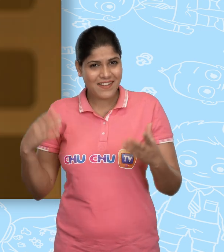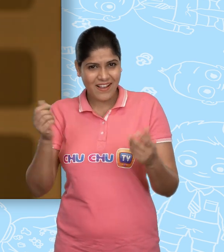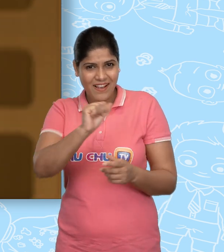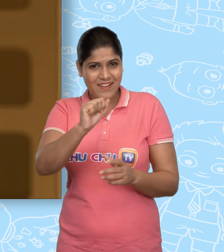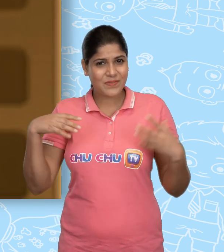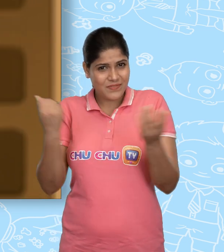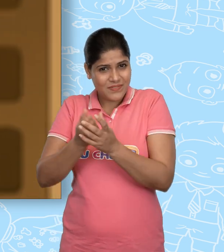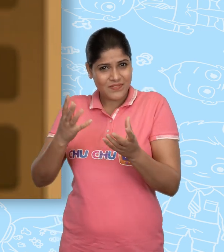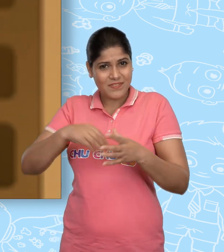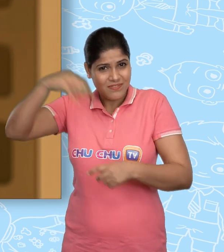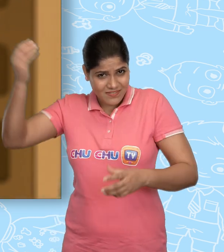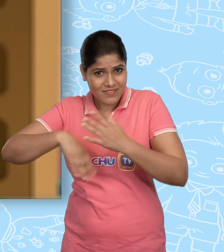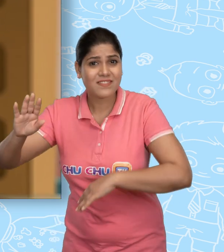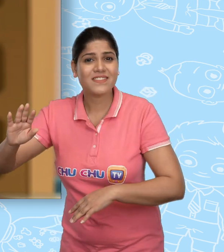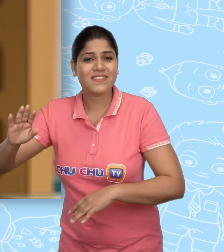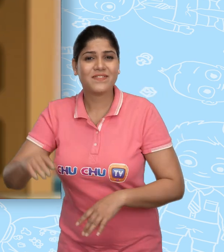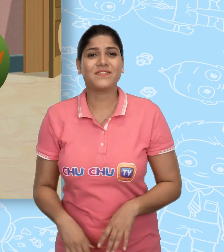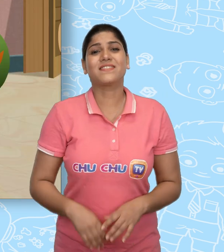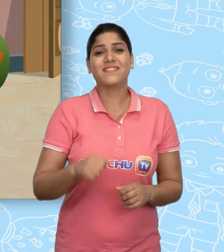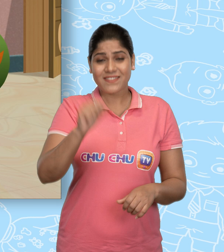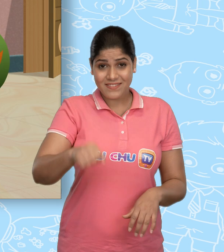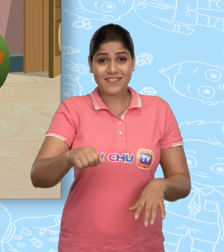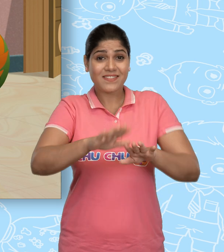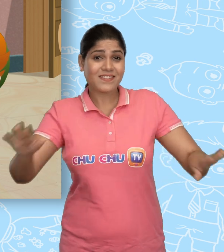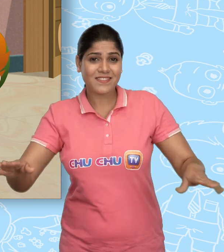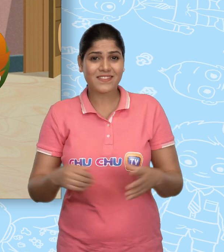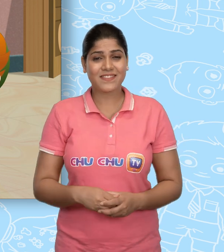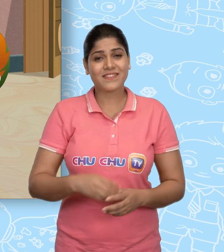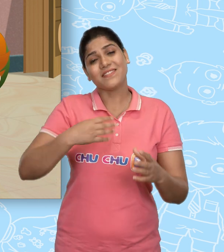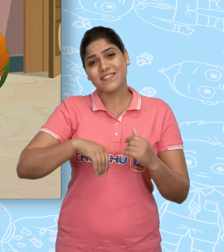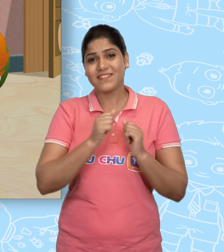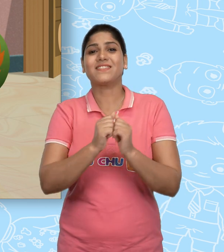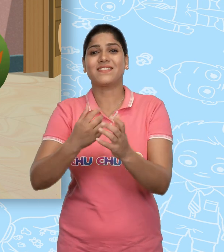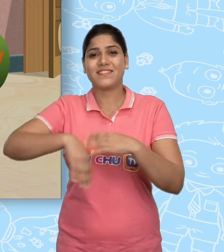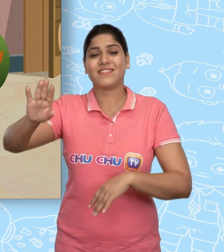Will you take us out please? Yes, my dears. I will.